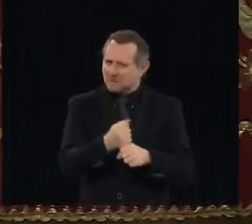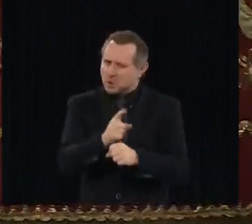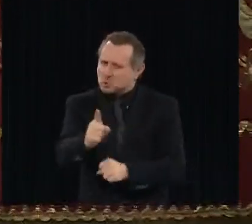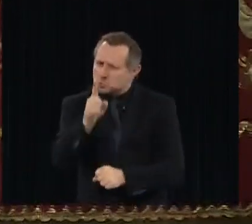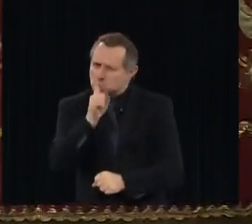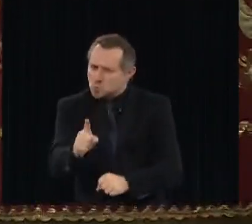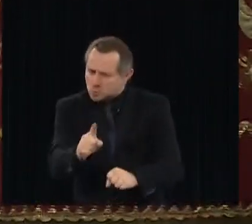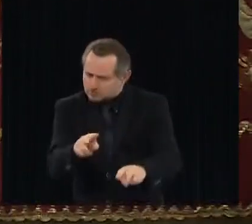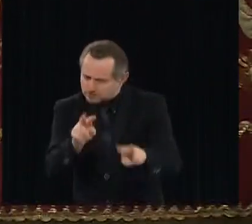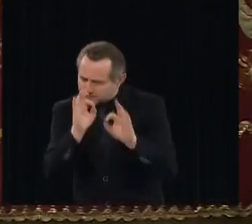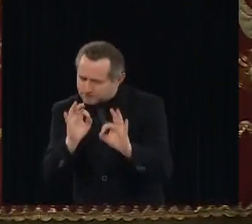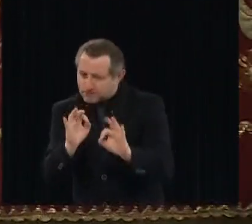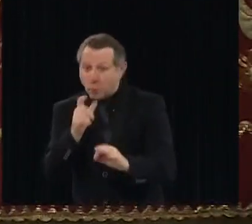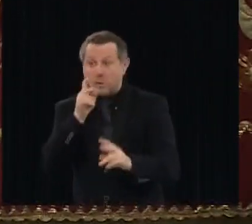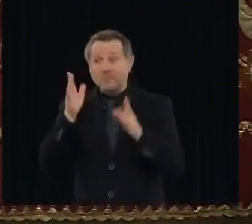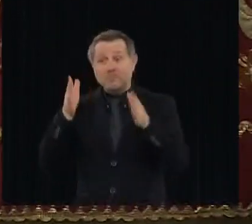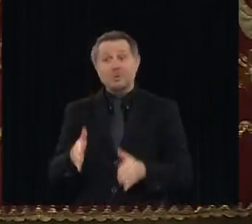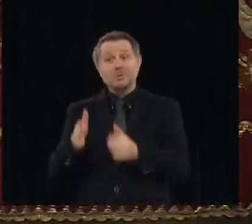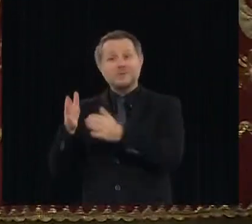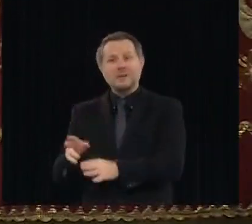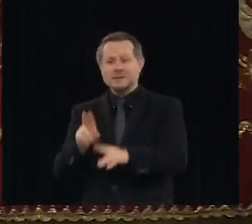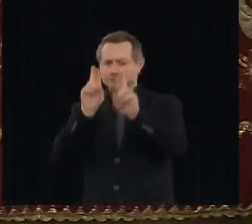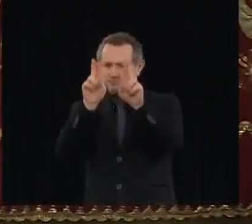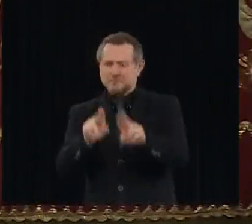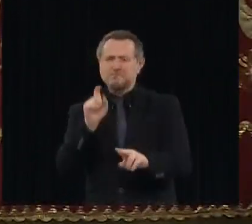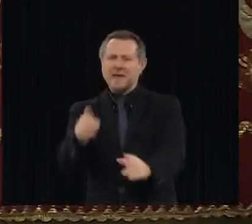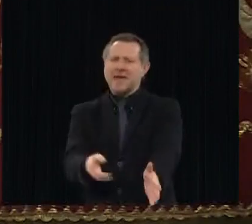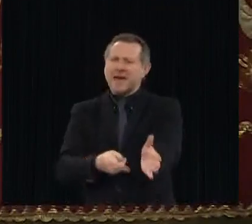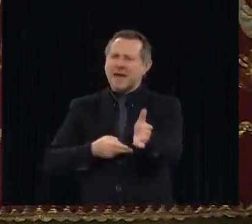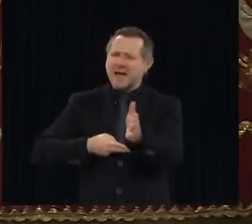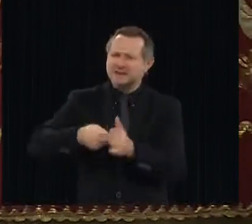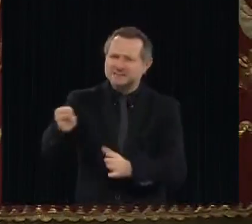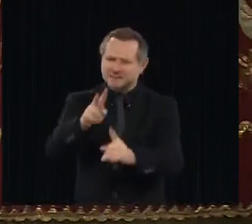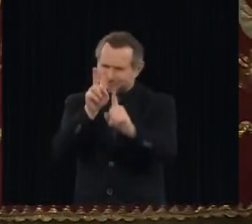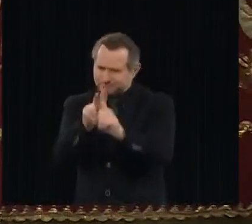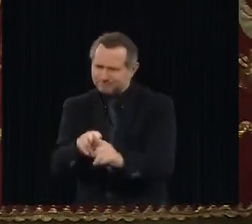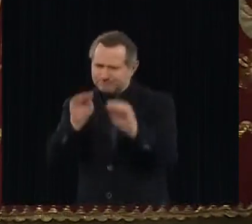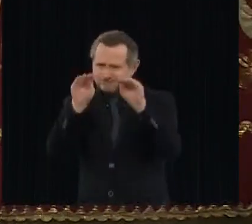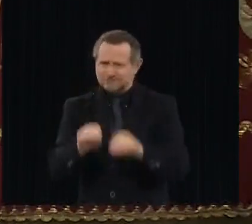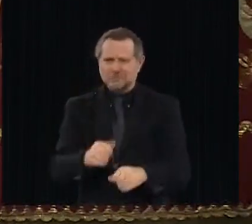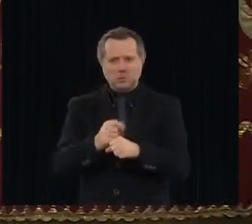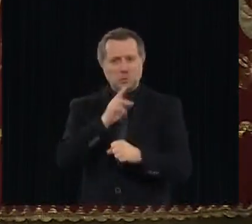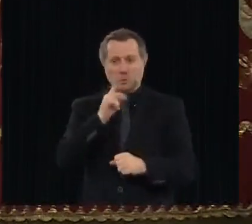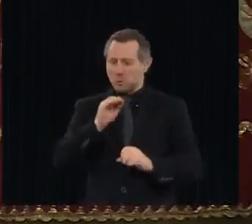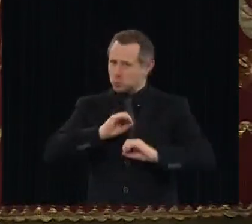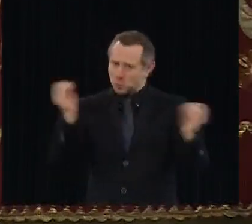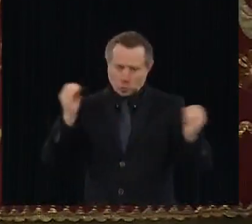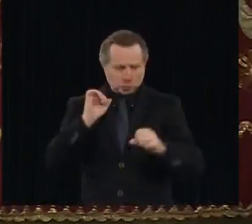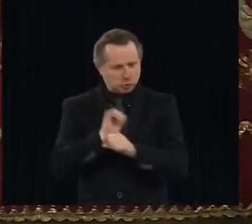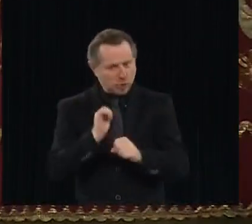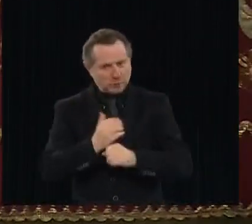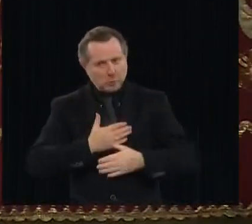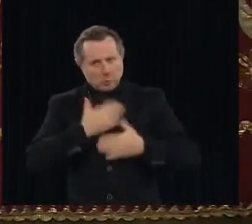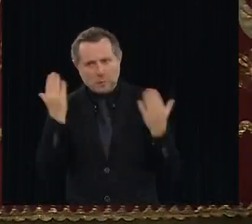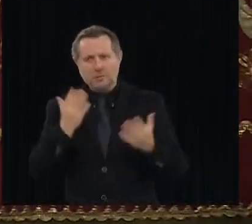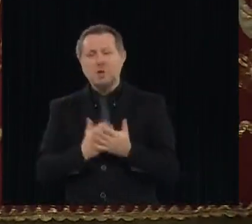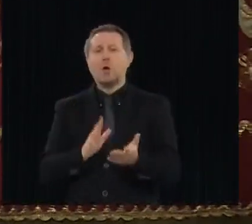TIMES" REPORTED THERE HAS BEEN FRAUD ATTEMPTS SO THAT SPEAKS TO ALSO THE NEED TO MAKE SURE THAT AS WE'RE PROCESSING THESE